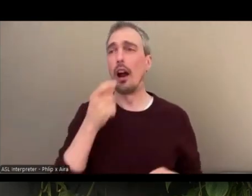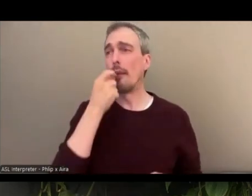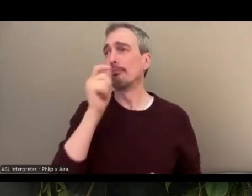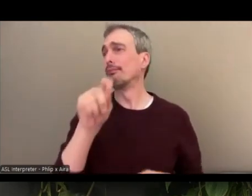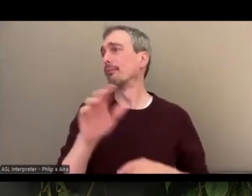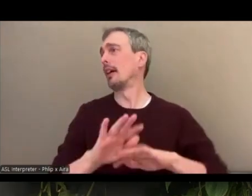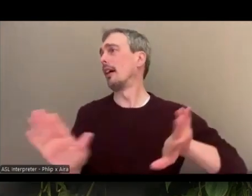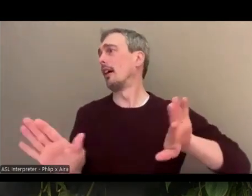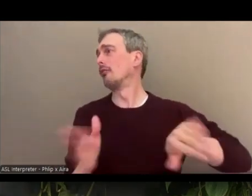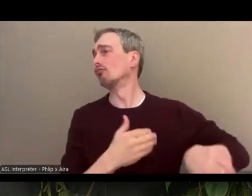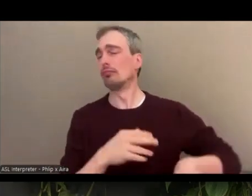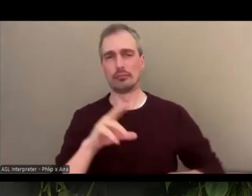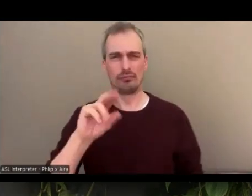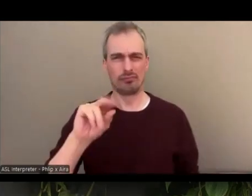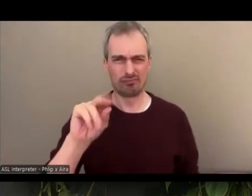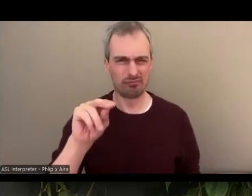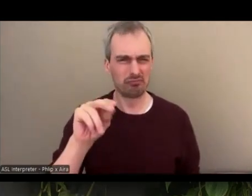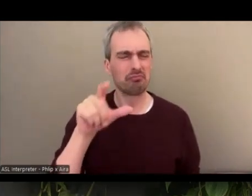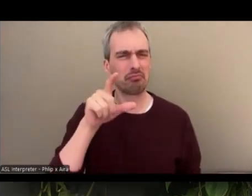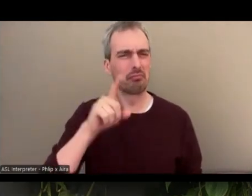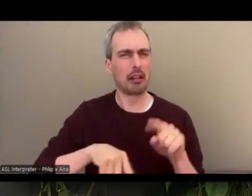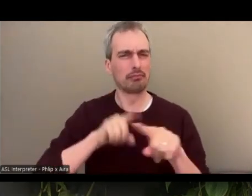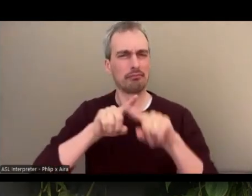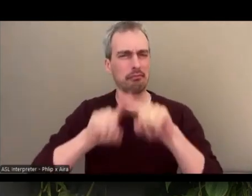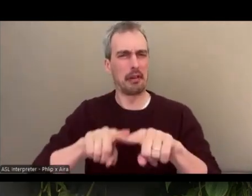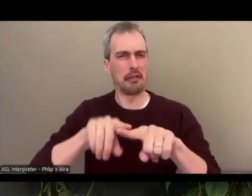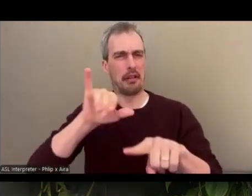So I believe both of the following are true.